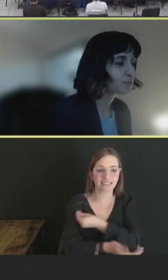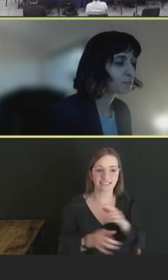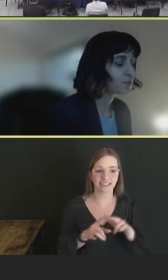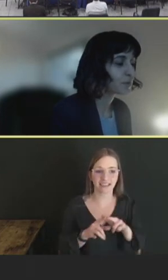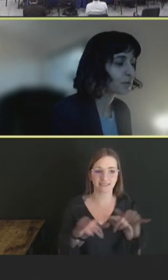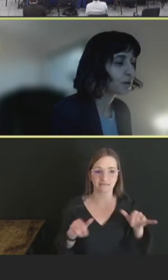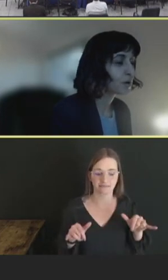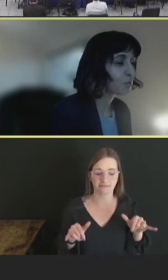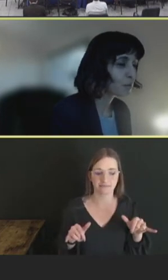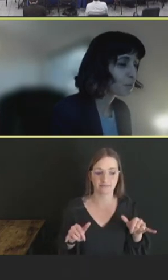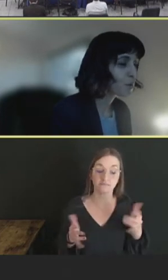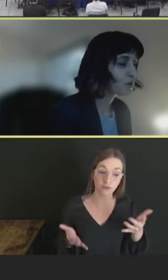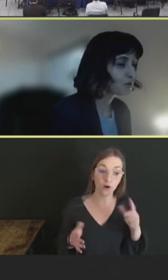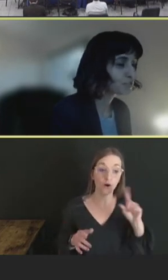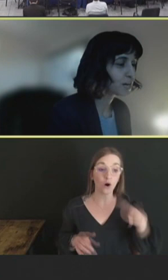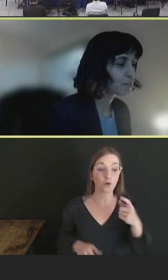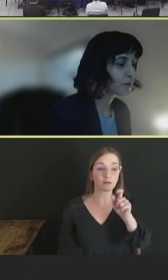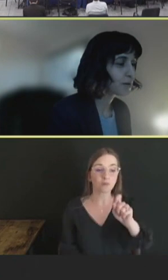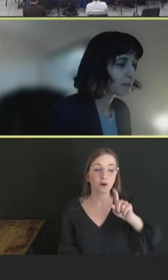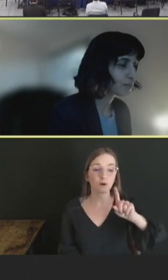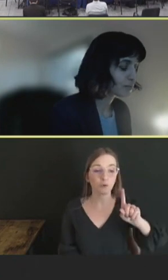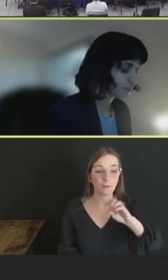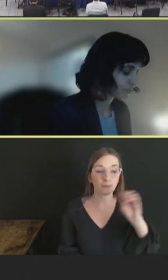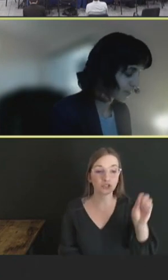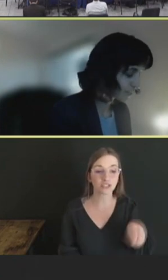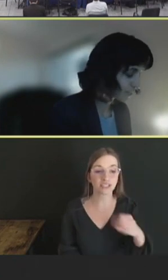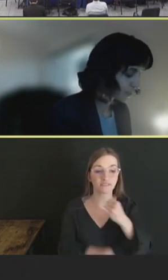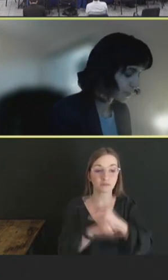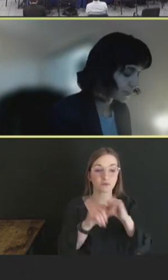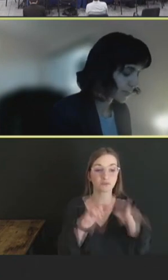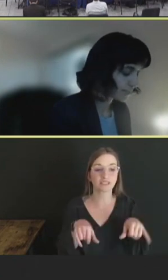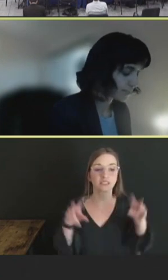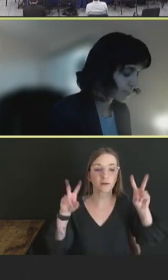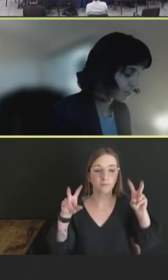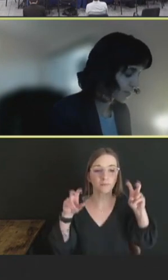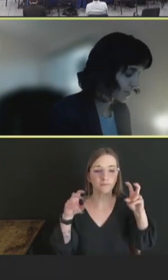would be quote/unquote "used up" if 11 vaccines were given at the same time.